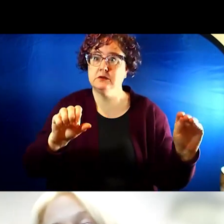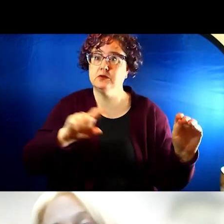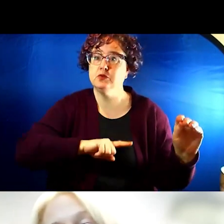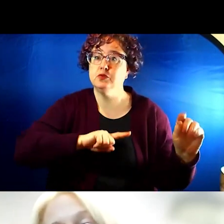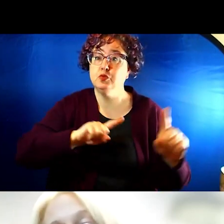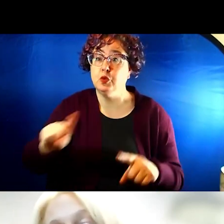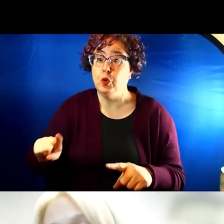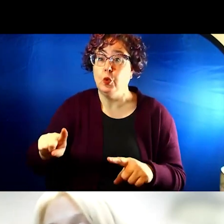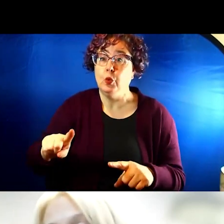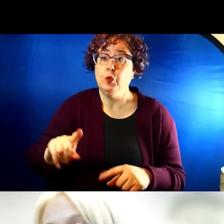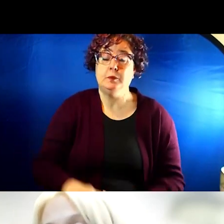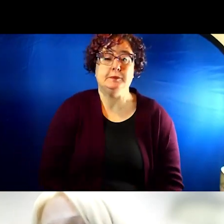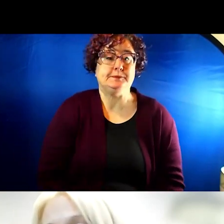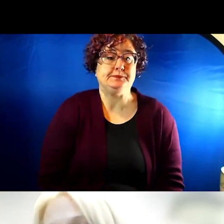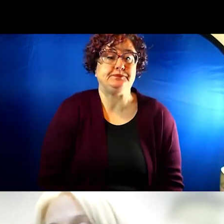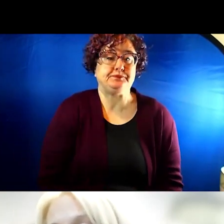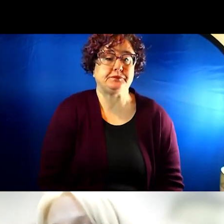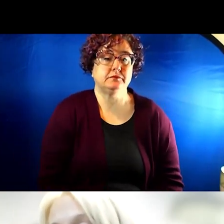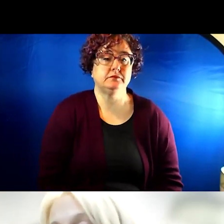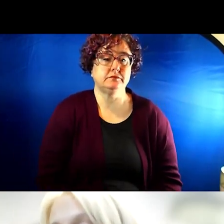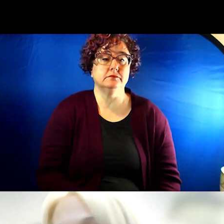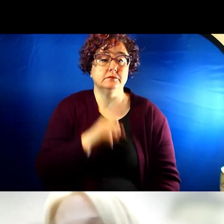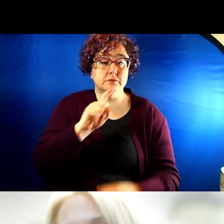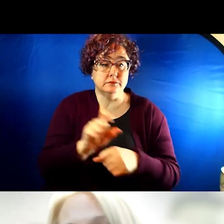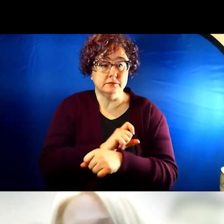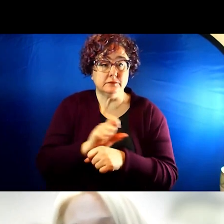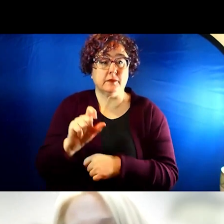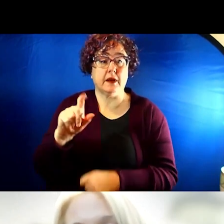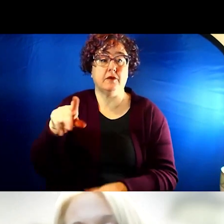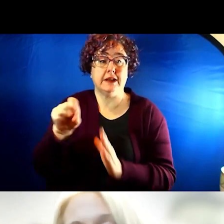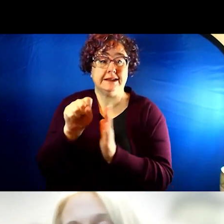SO IN PENNSYLVANIA, WE HAVE THOSE CHALLENGES IN PLACE.